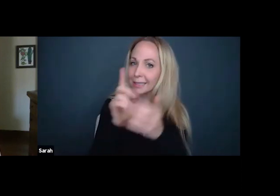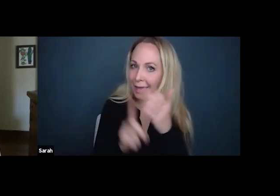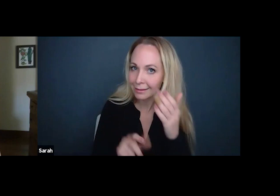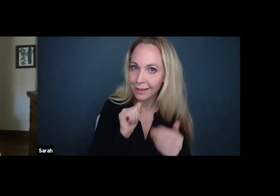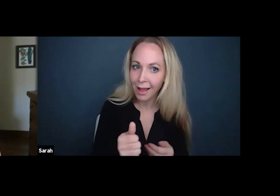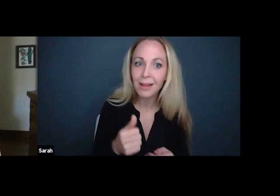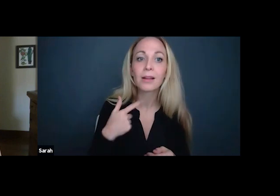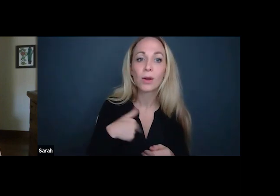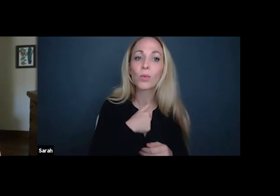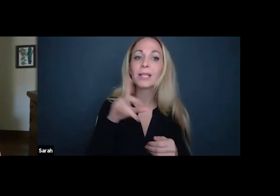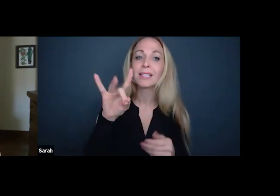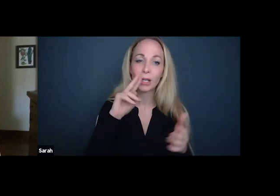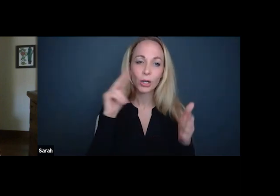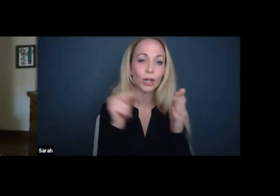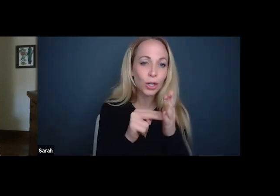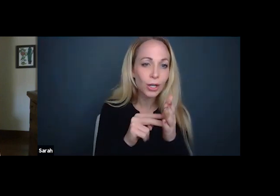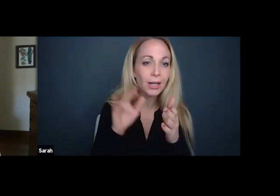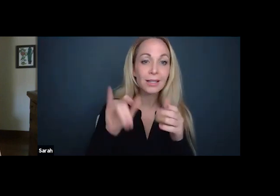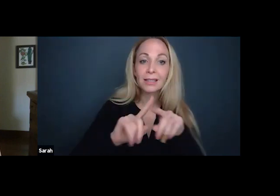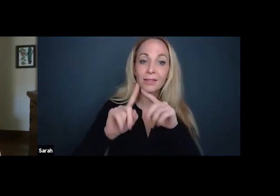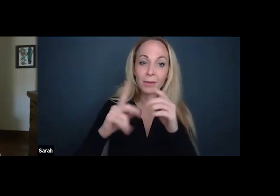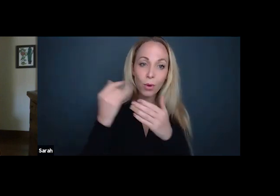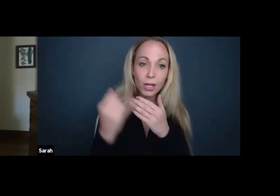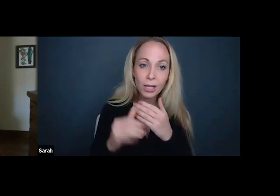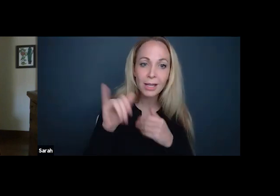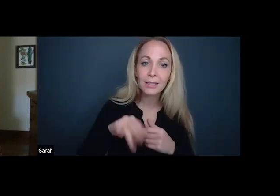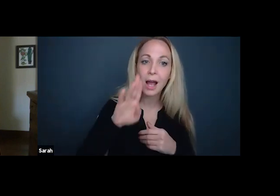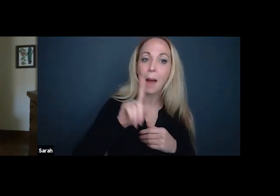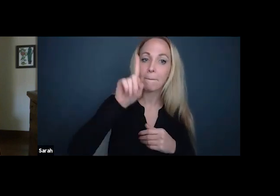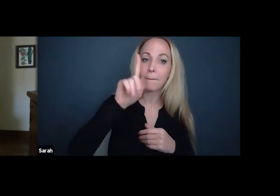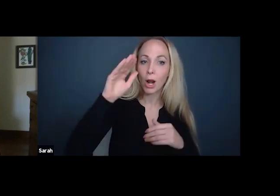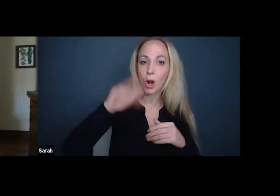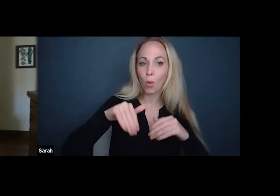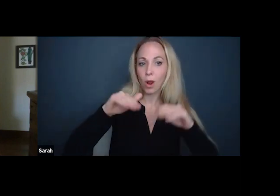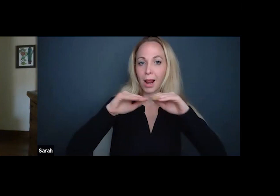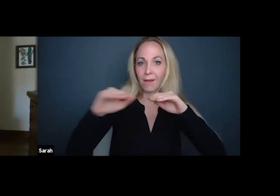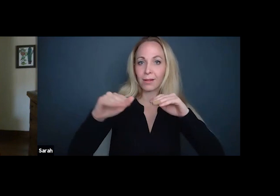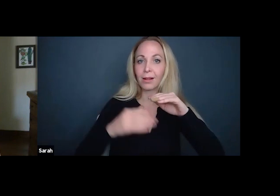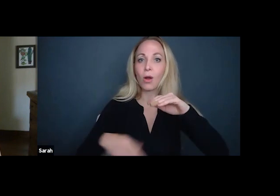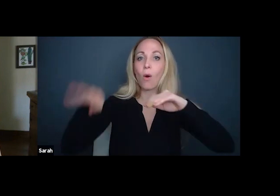But, we took a look at the existing plaza, which is an upper- and lower-level over a